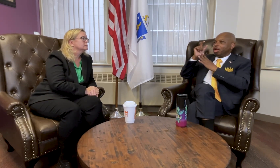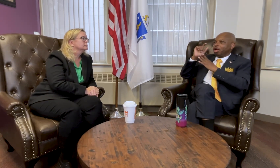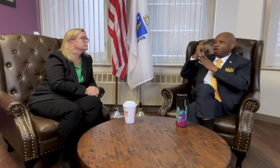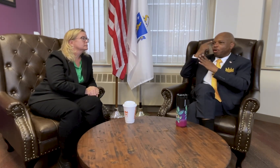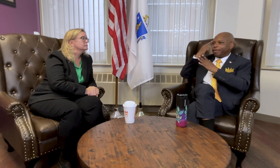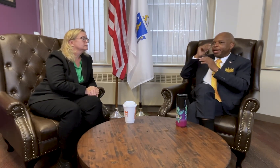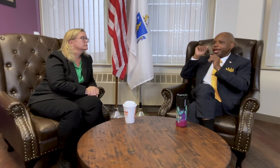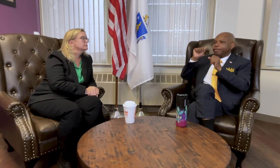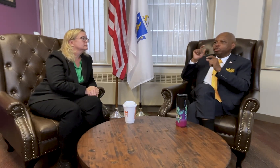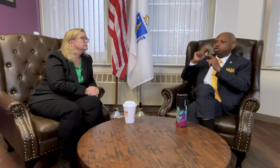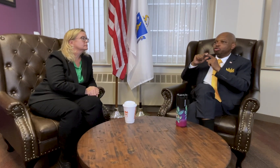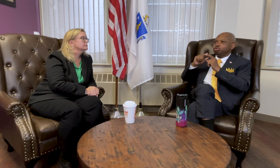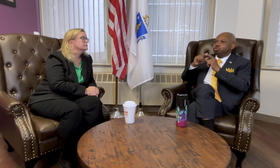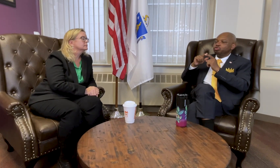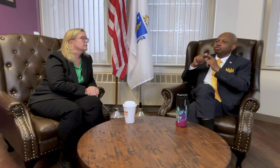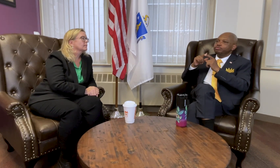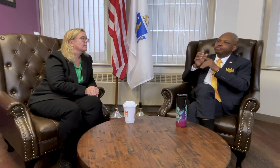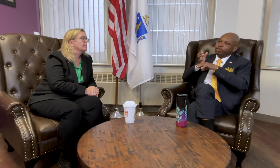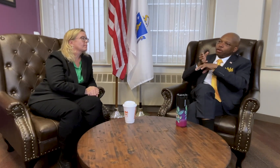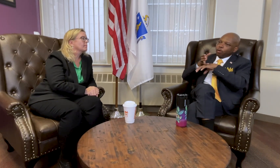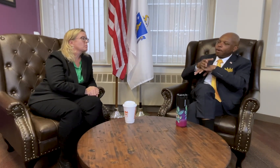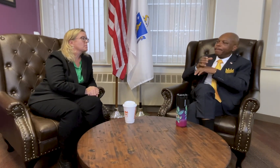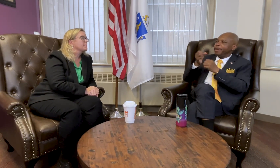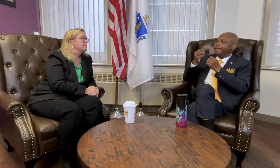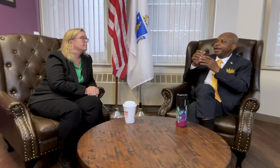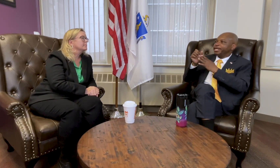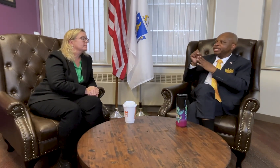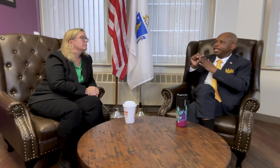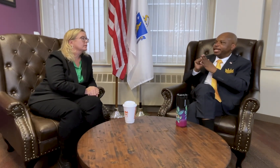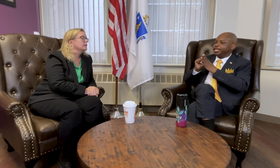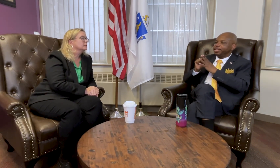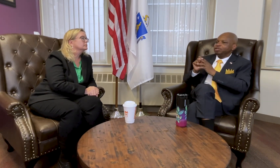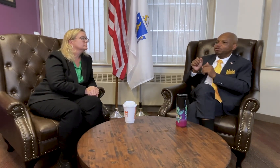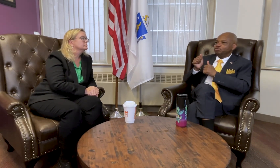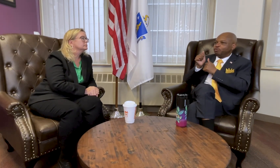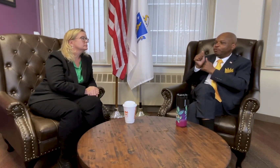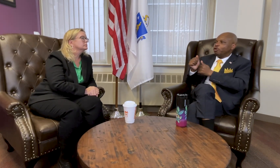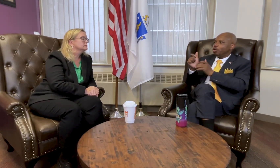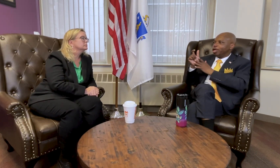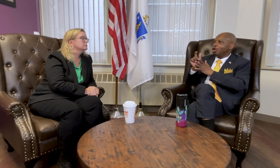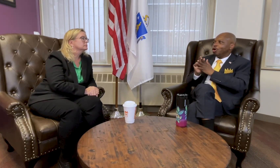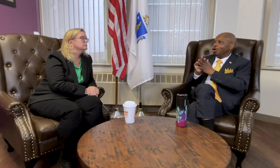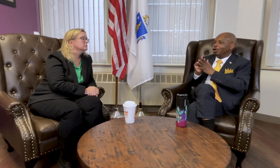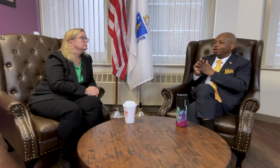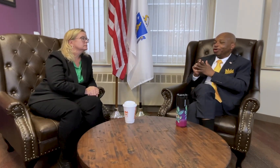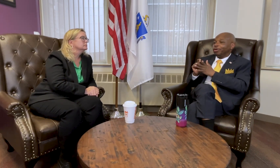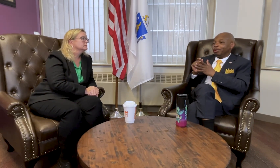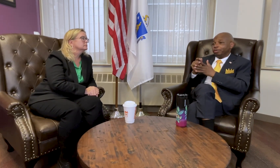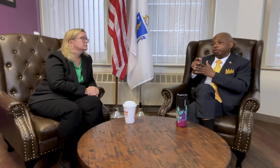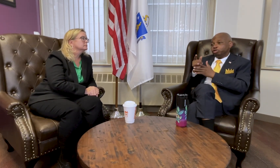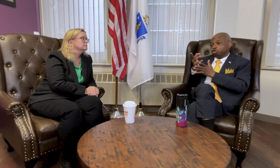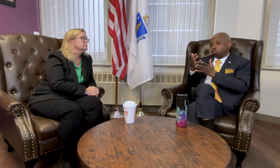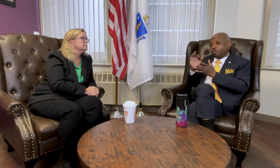can mandate states to comply with the law. If you are federally funded you have to follow what the